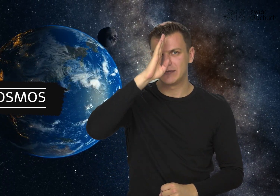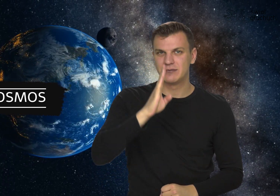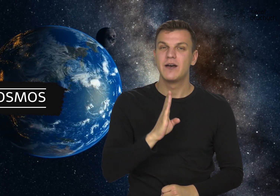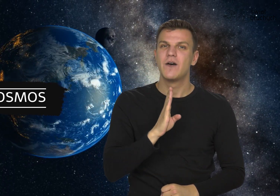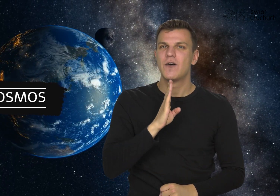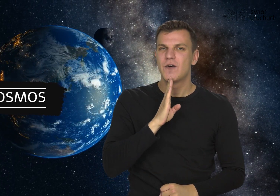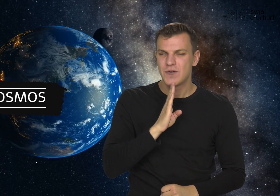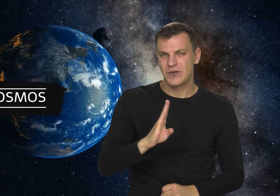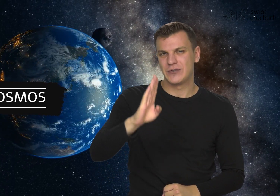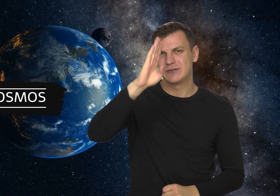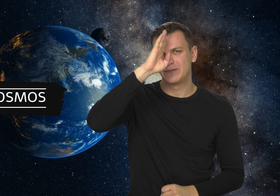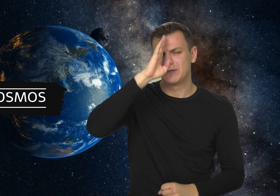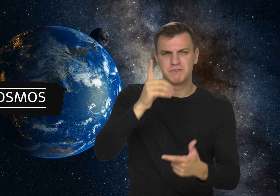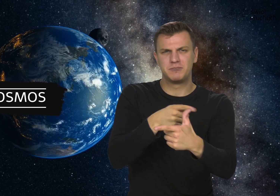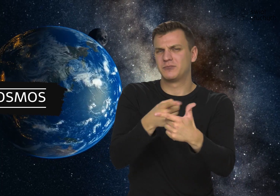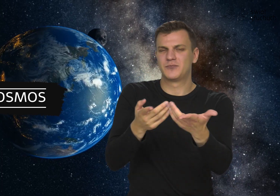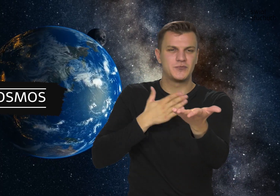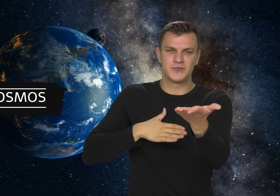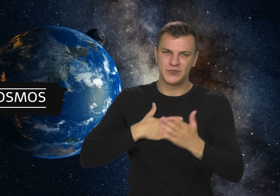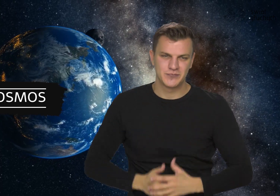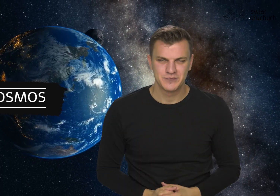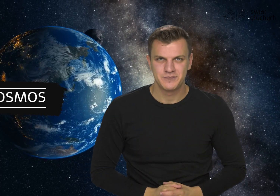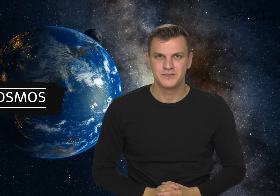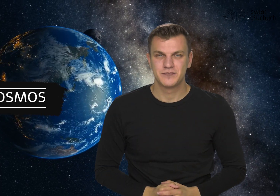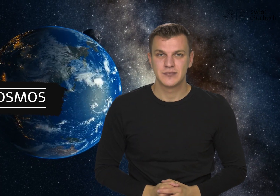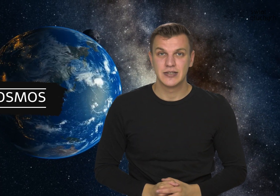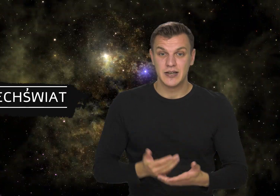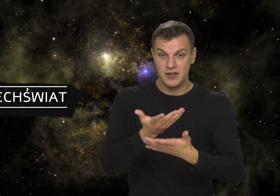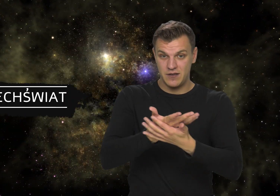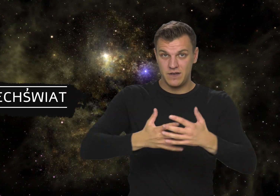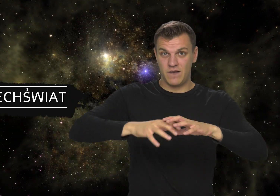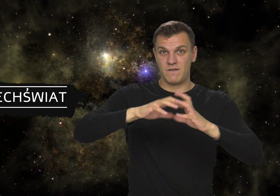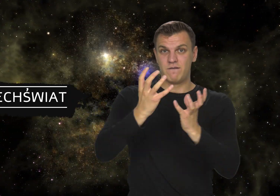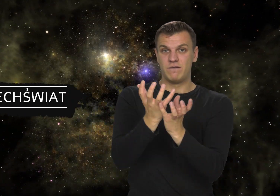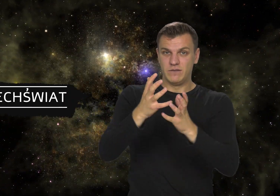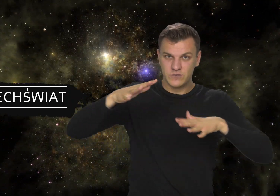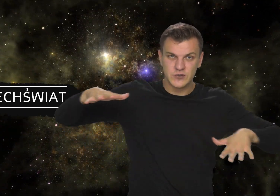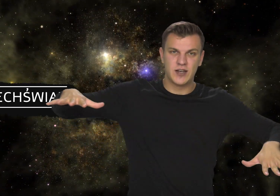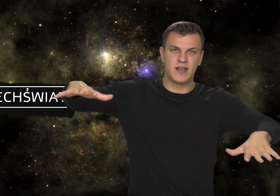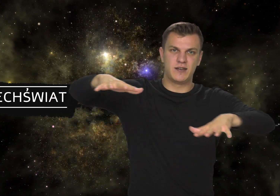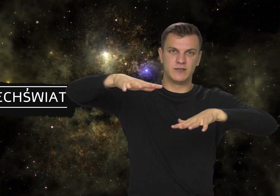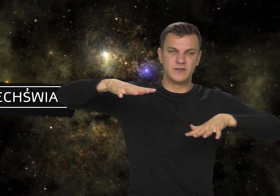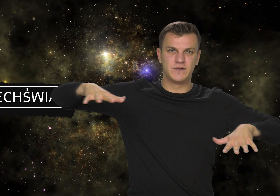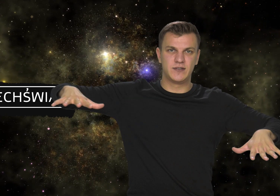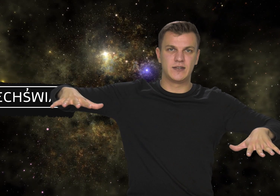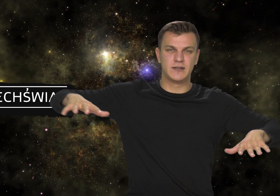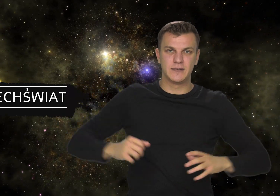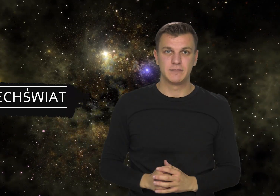COSMOS. You can use whichever sign you prefer. UNIVERSE,